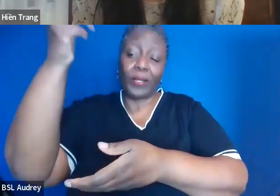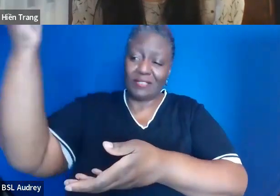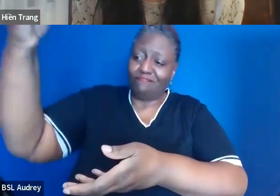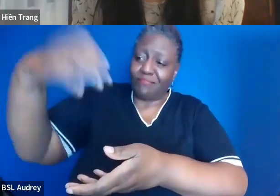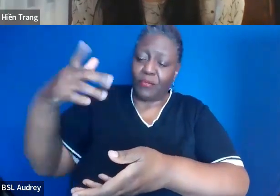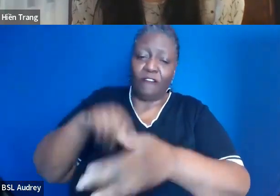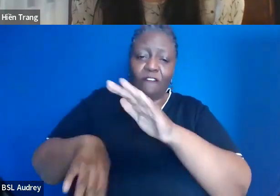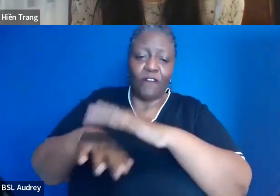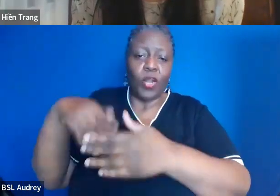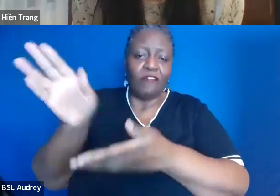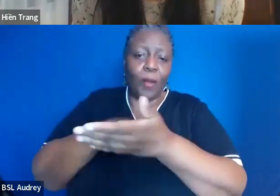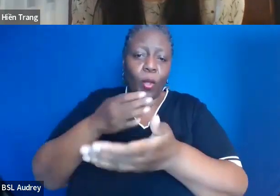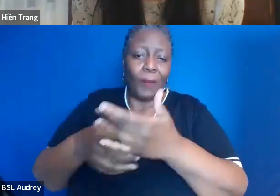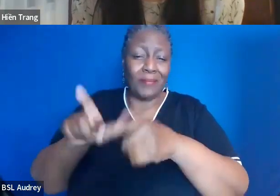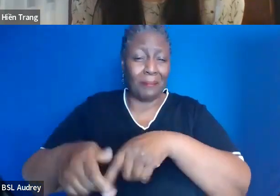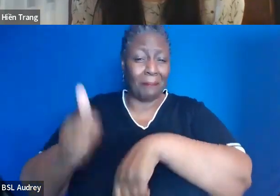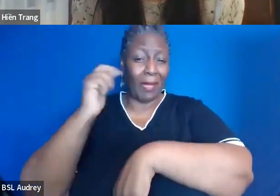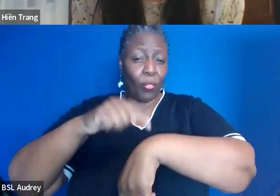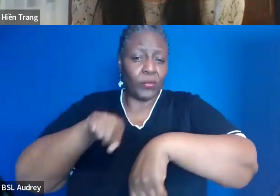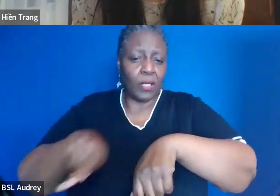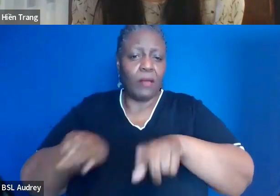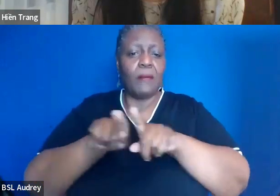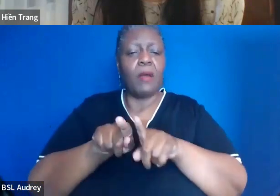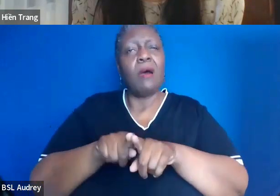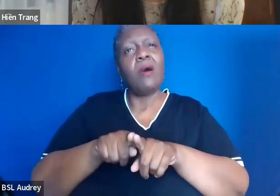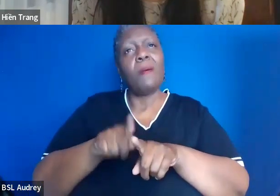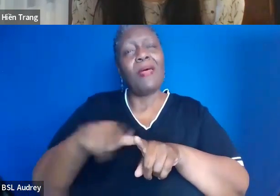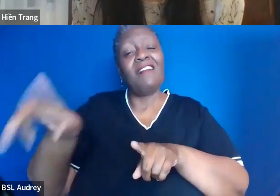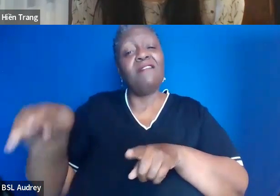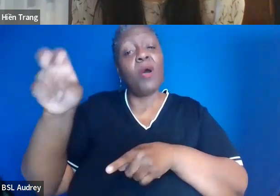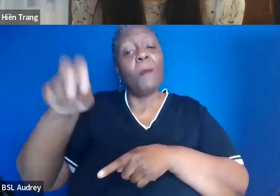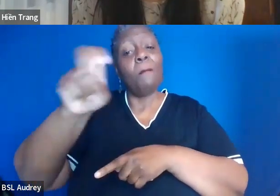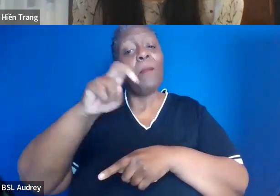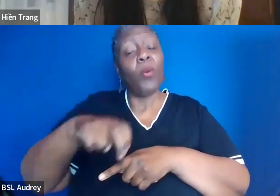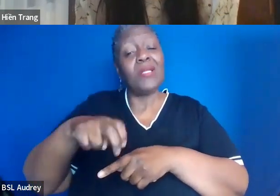um back in the those days carried by wandering poets to hold their samples of poetry